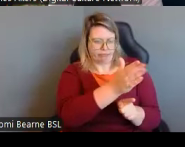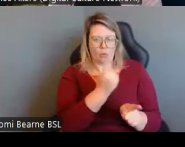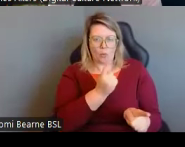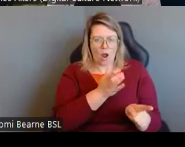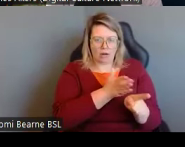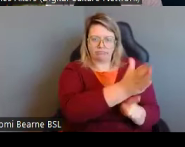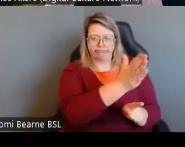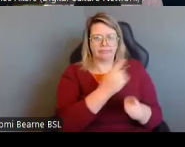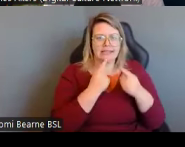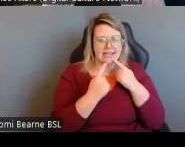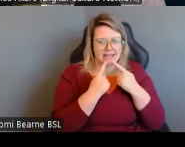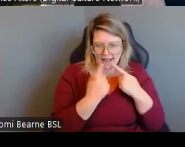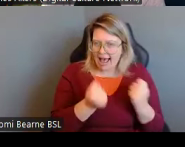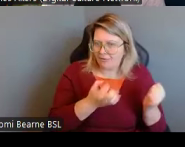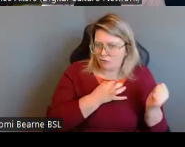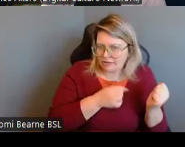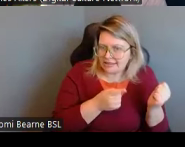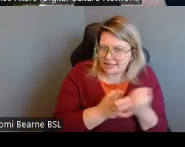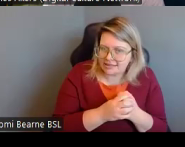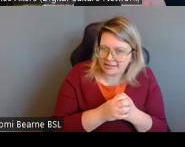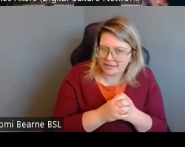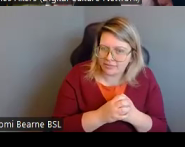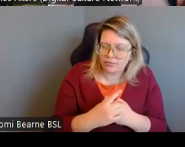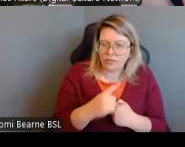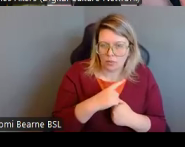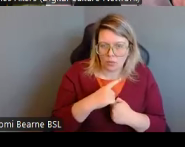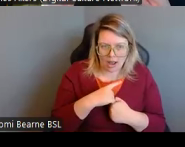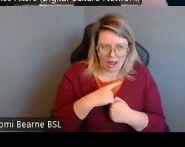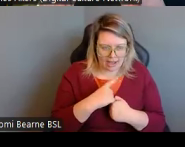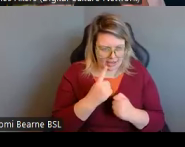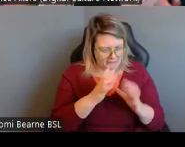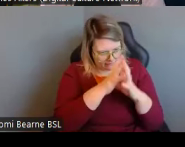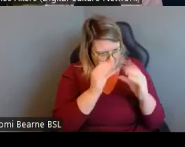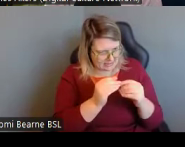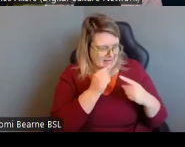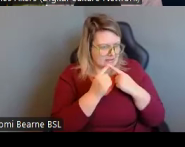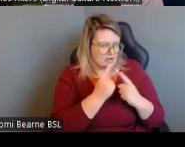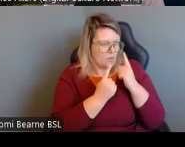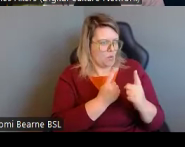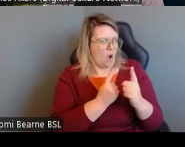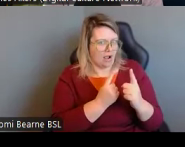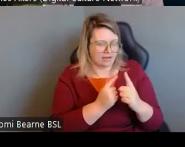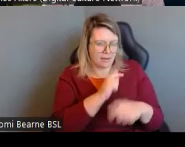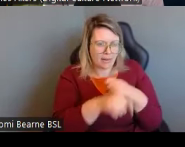there are risks around that. If you're putting it all into one place, like an overburdened donkey or mule, I don't know.